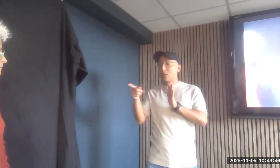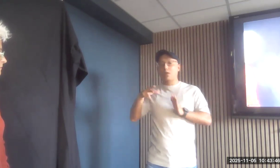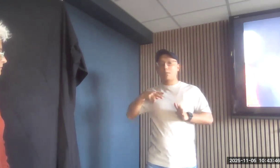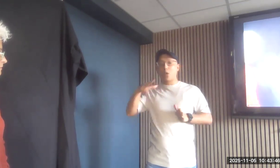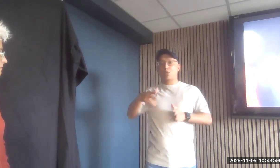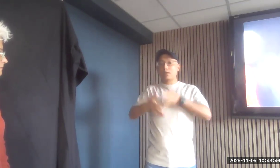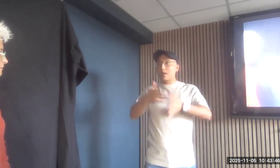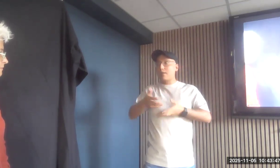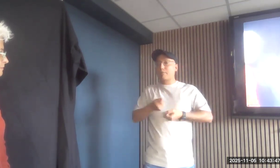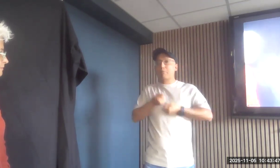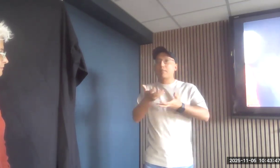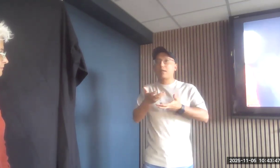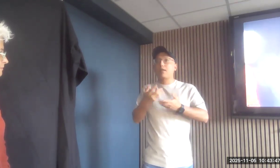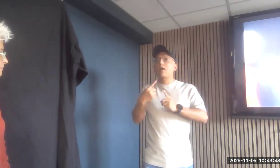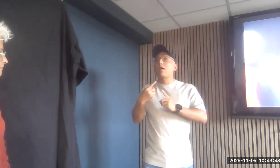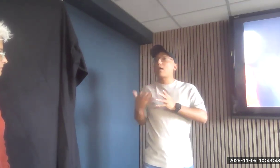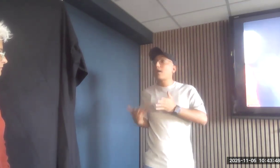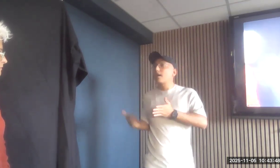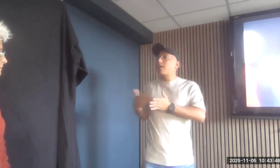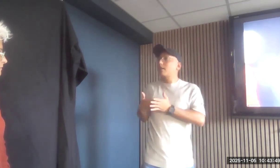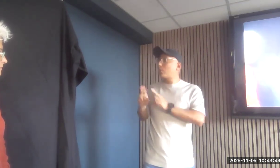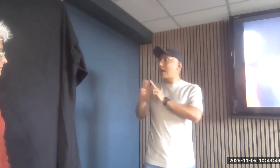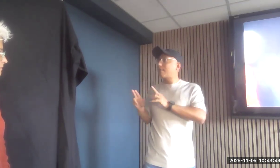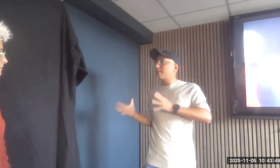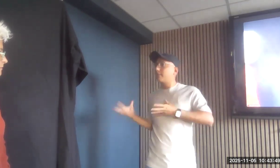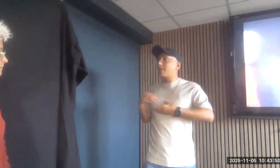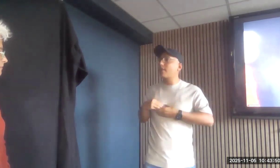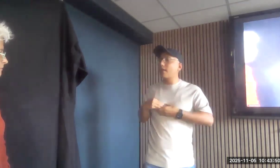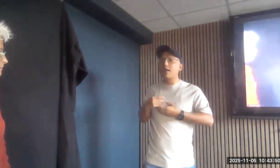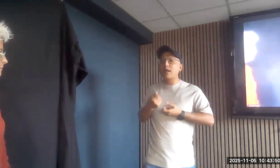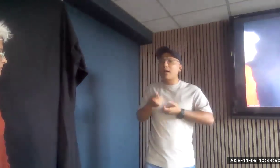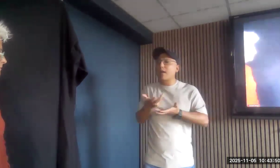So, people have their own linguistic repertoire, so they may have